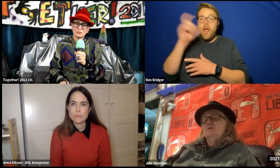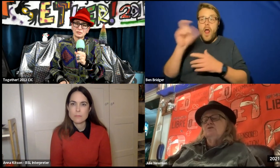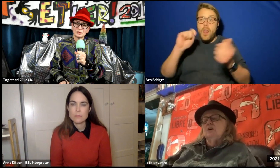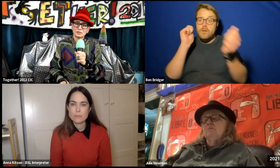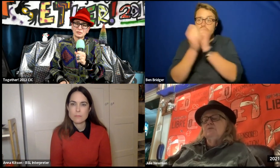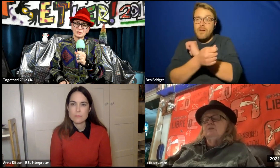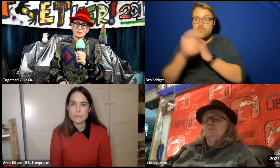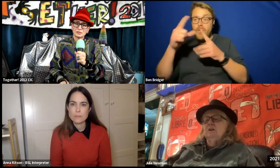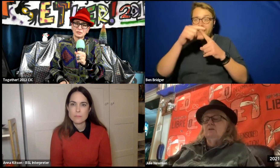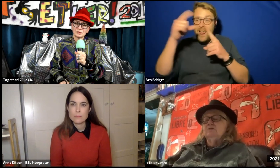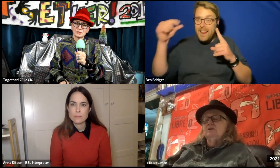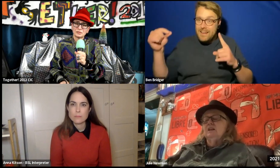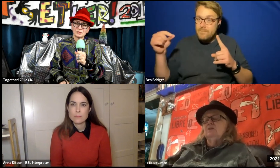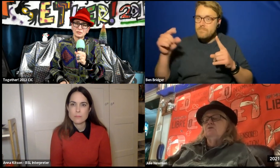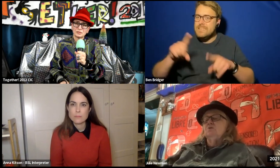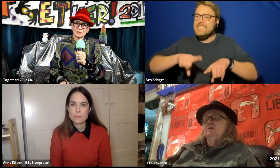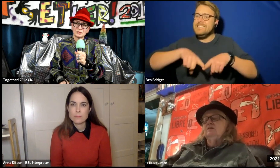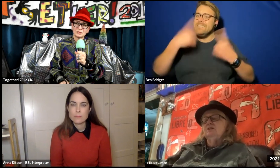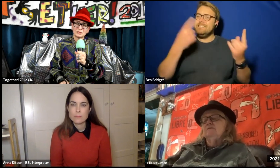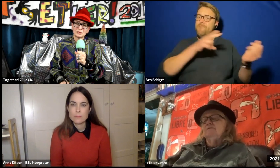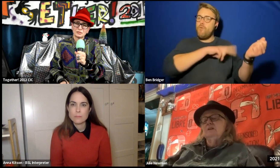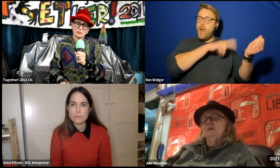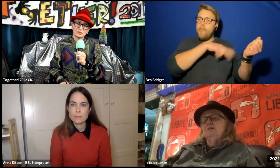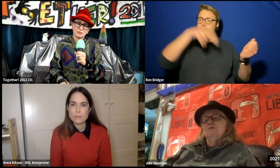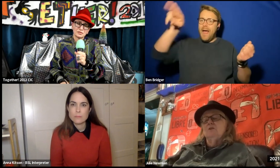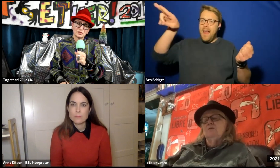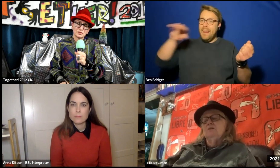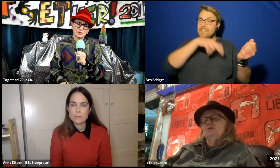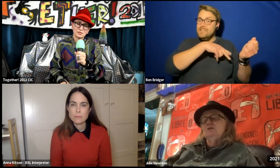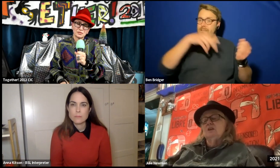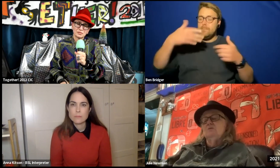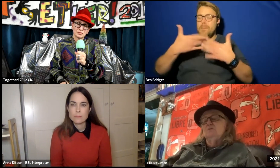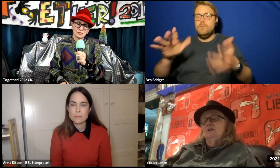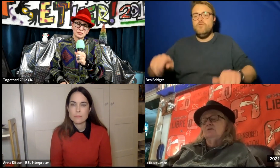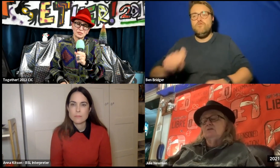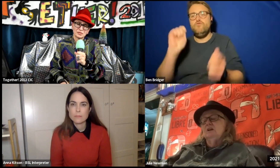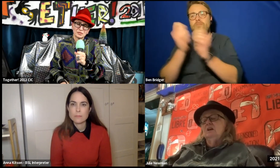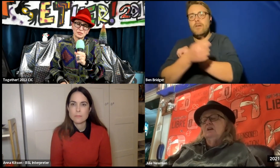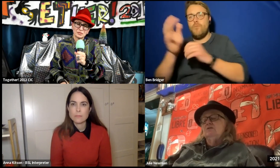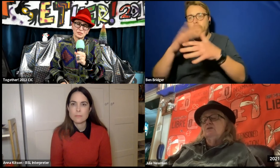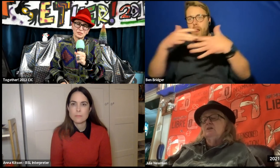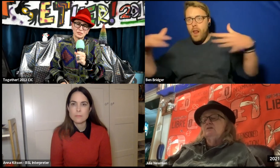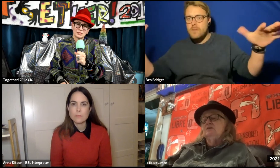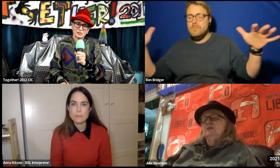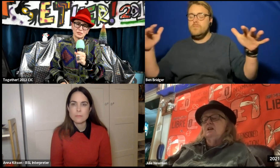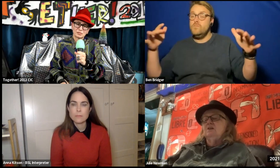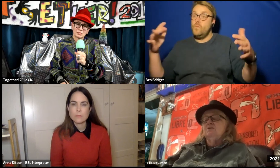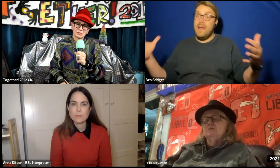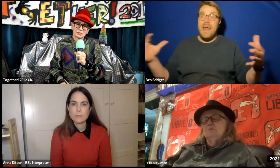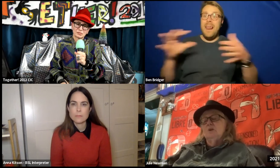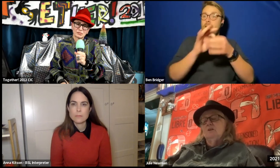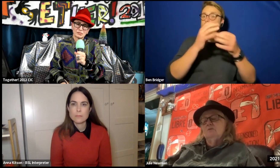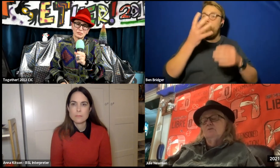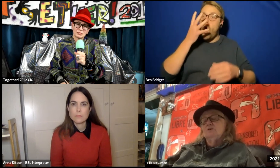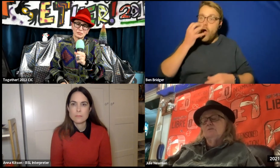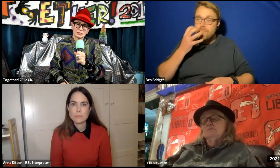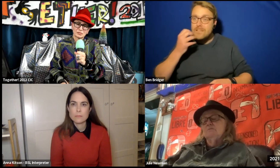Shrubs and plants now join the symphony Of oranges and reds, turning to yellows and browns.